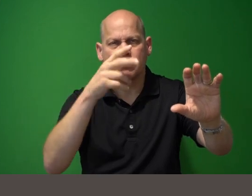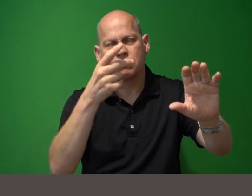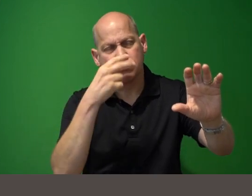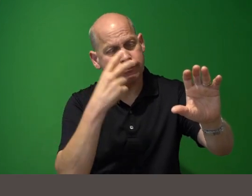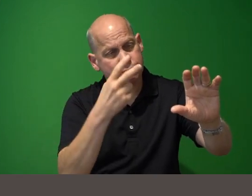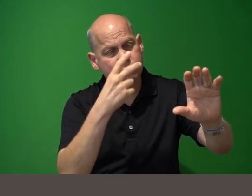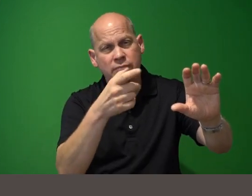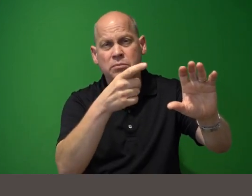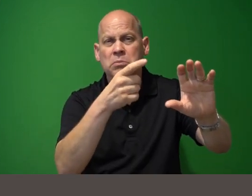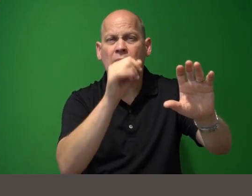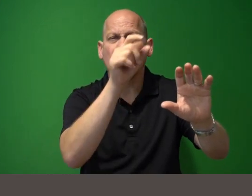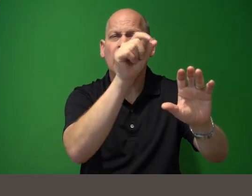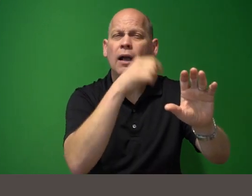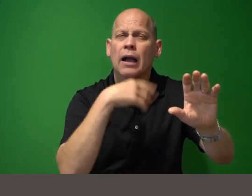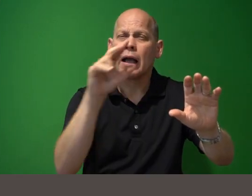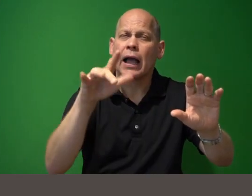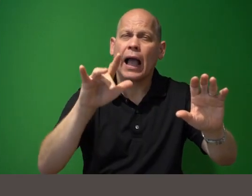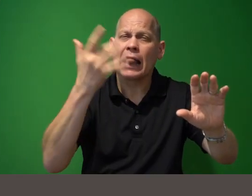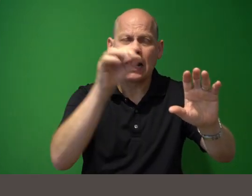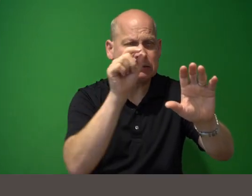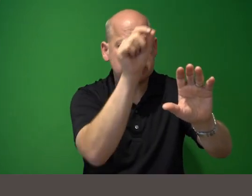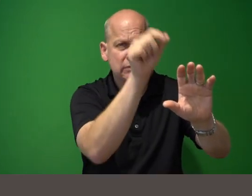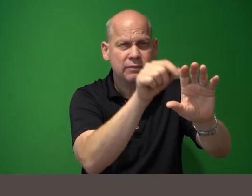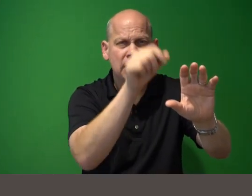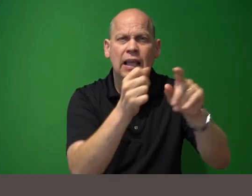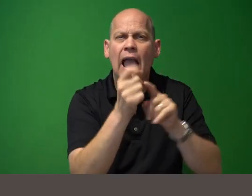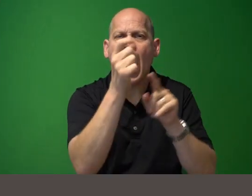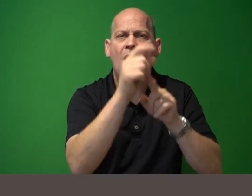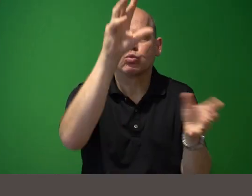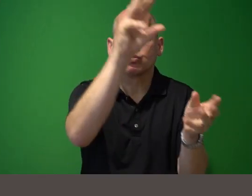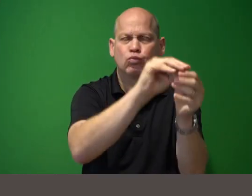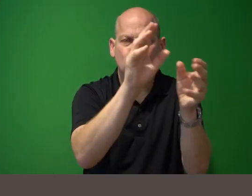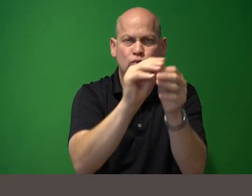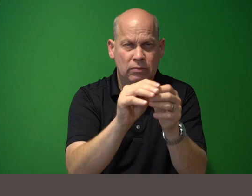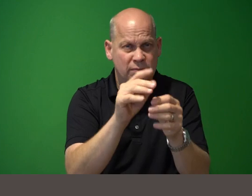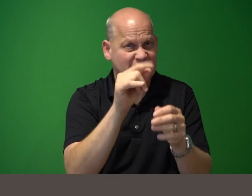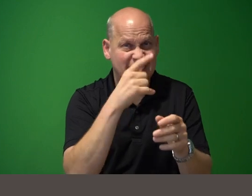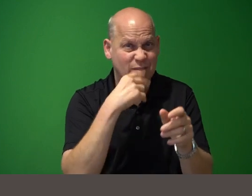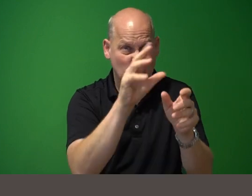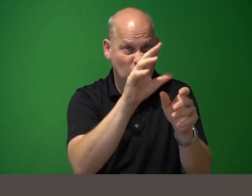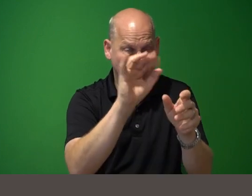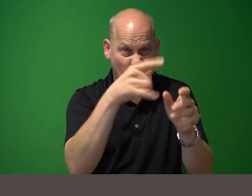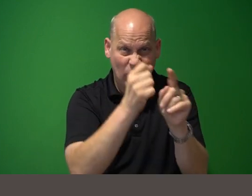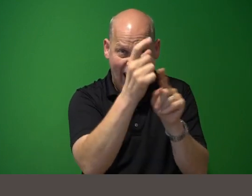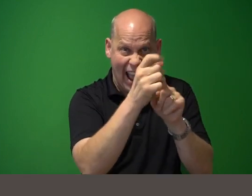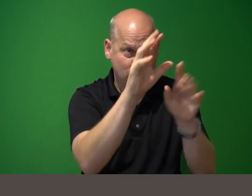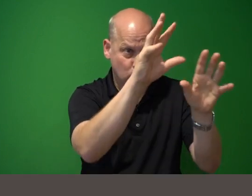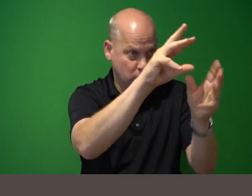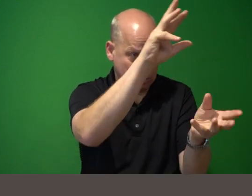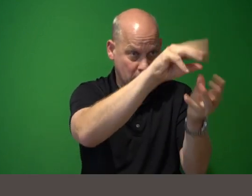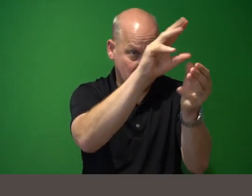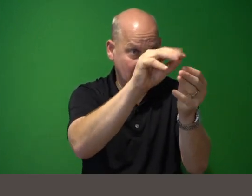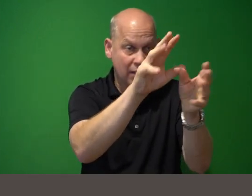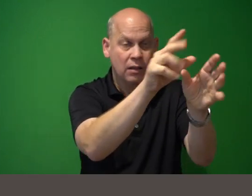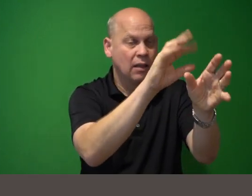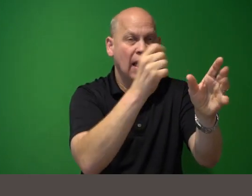but I highlighted the annual extremes. If we actually only keep these extremes and throw away everything else,